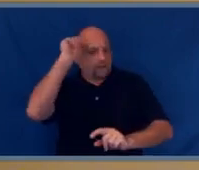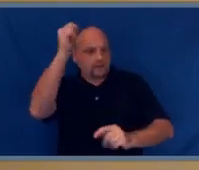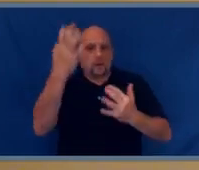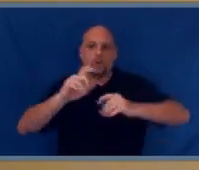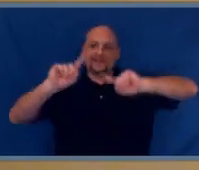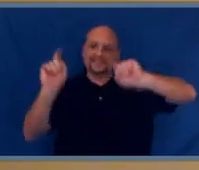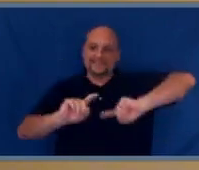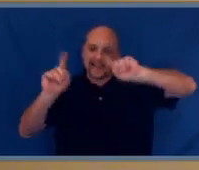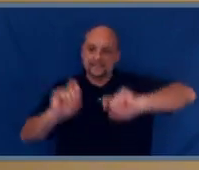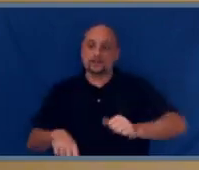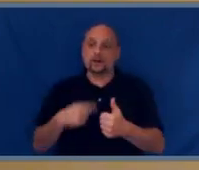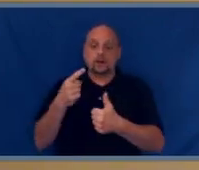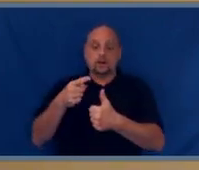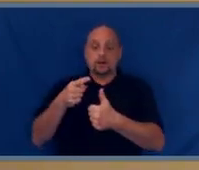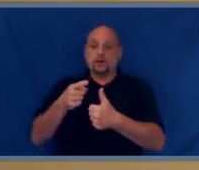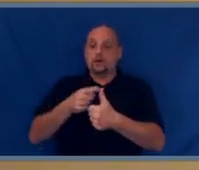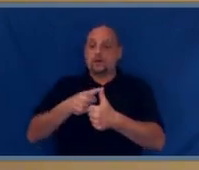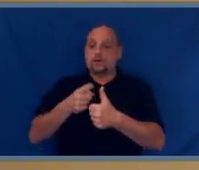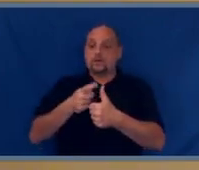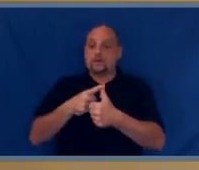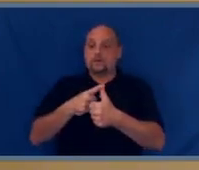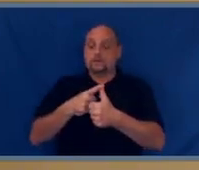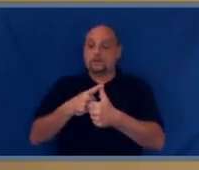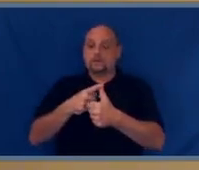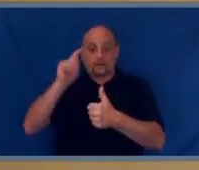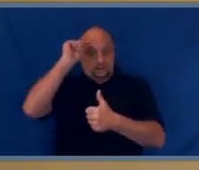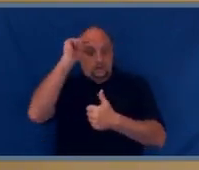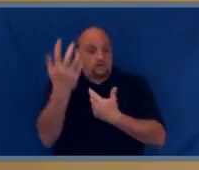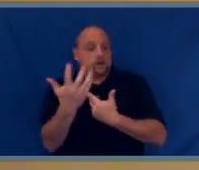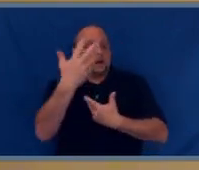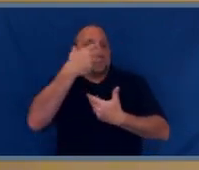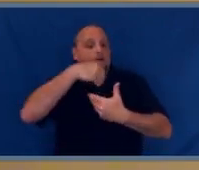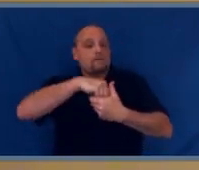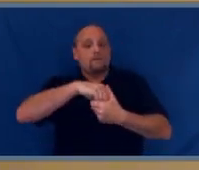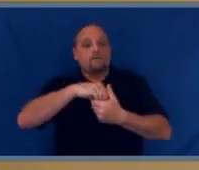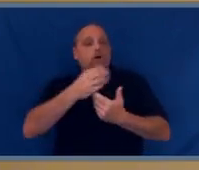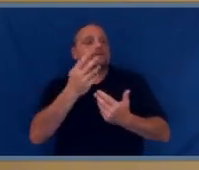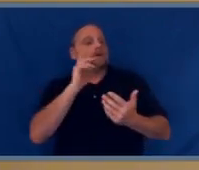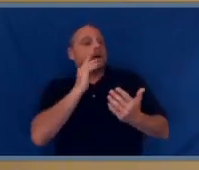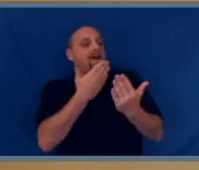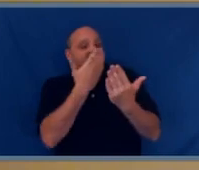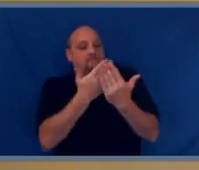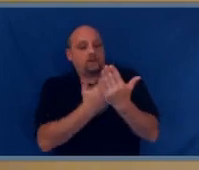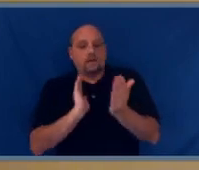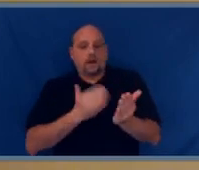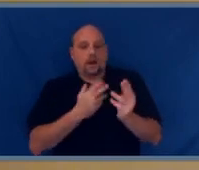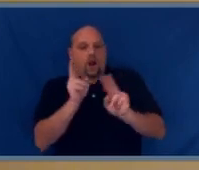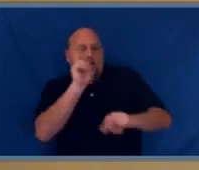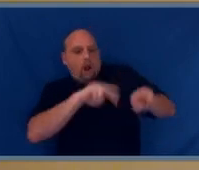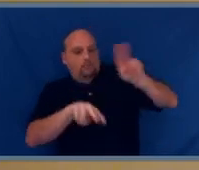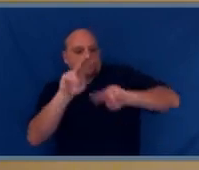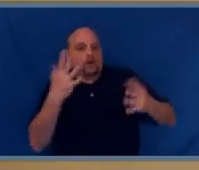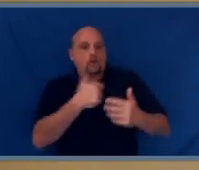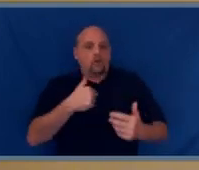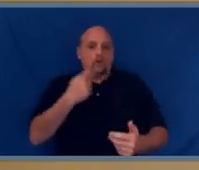FOR. WE HAVE 50 HYPOTHESIS WE WANT T TEST.